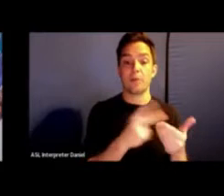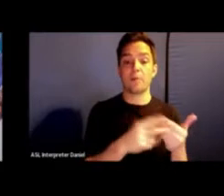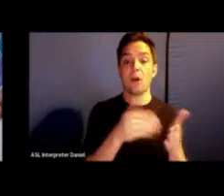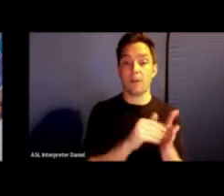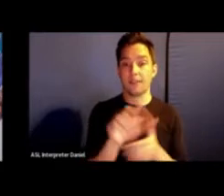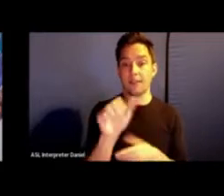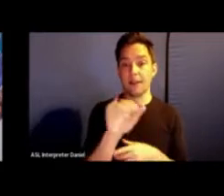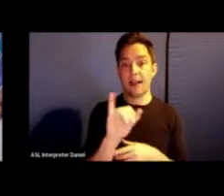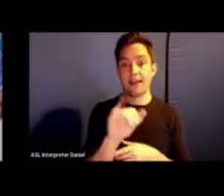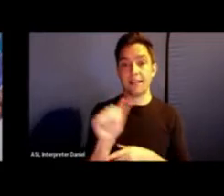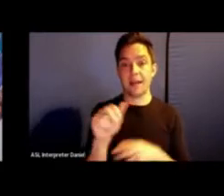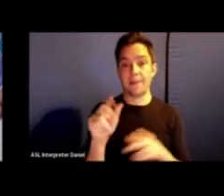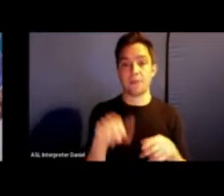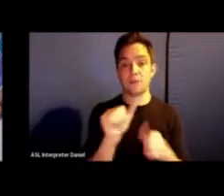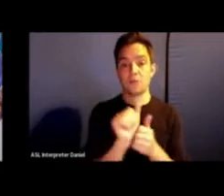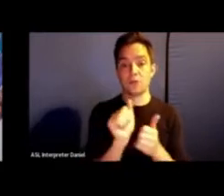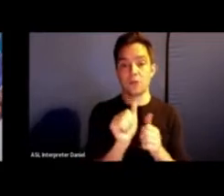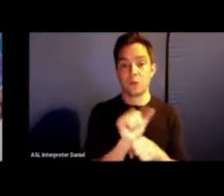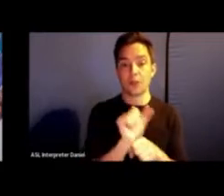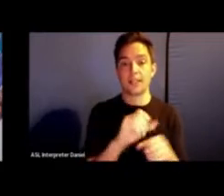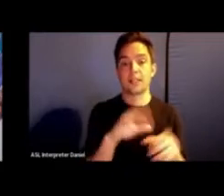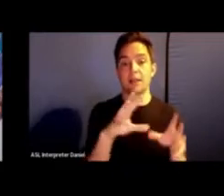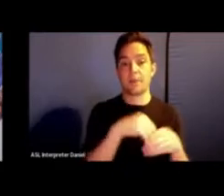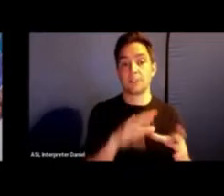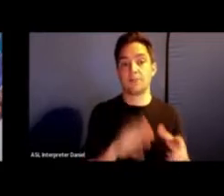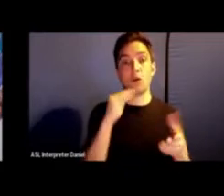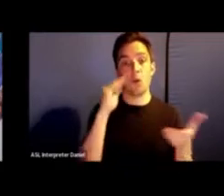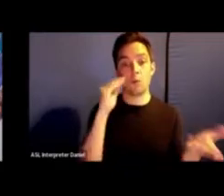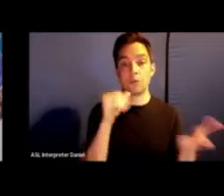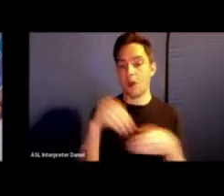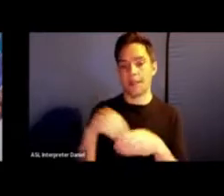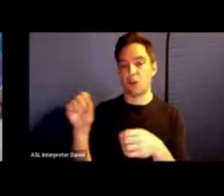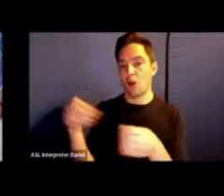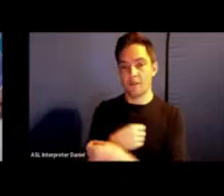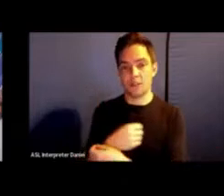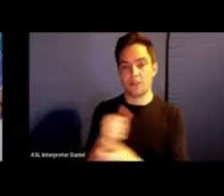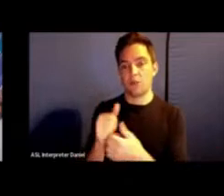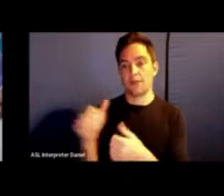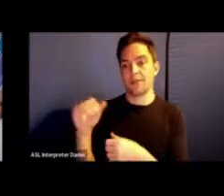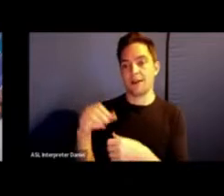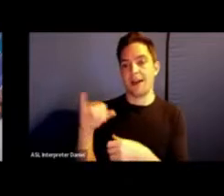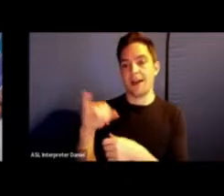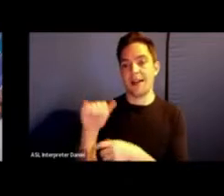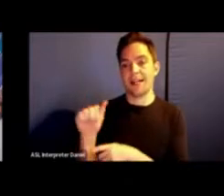working together in the participants home, not in an office with an I&A supervisor sitting right there watching. So